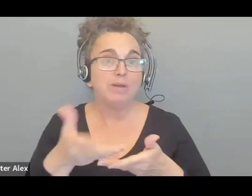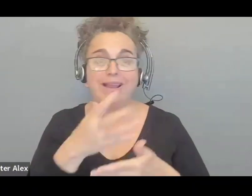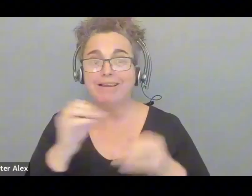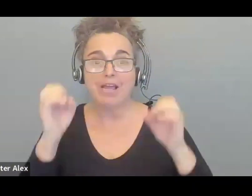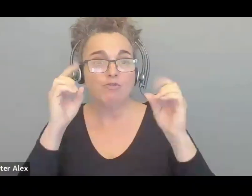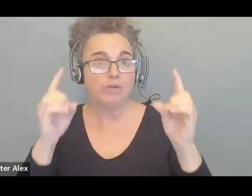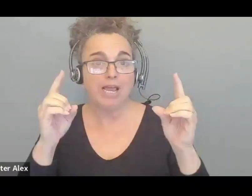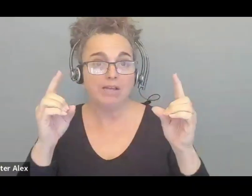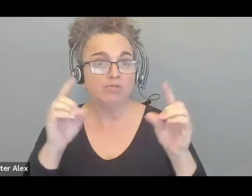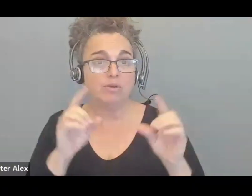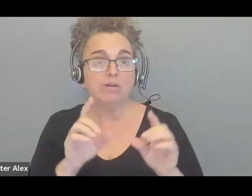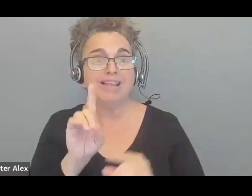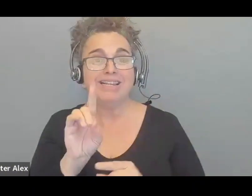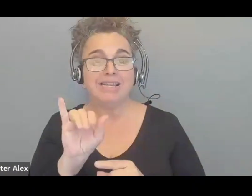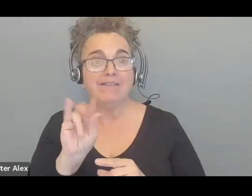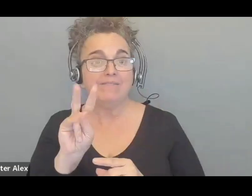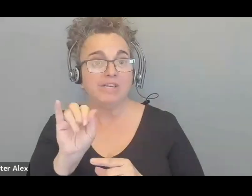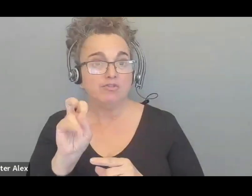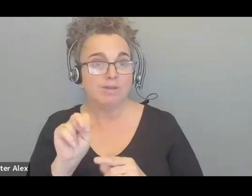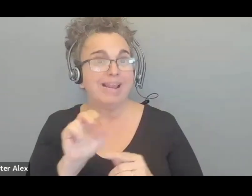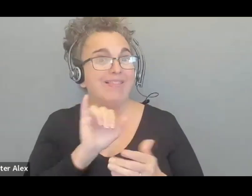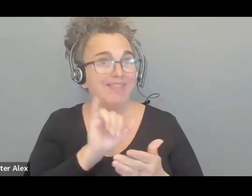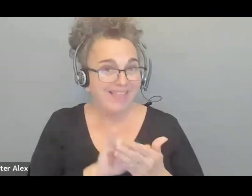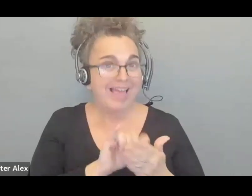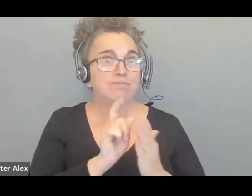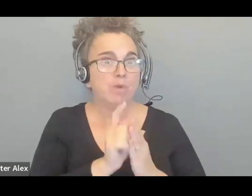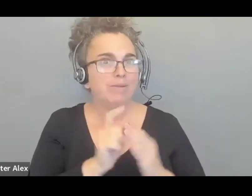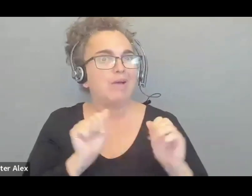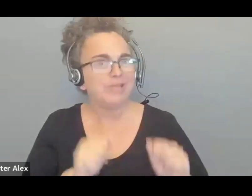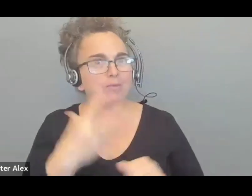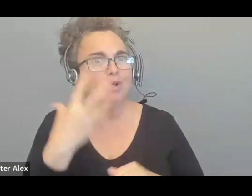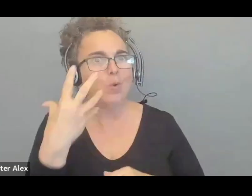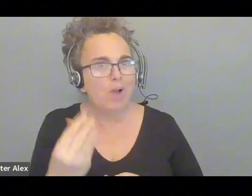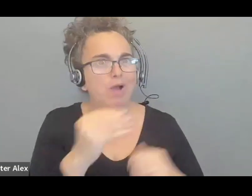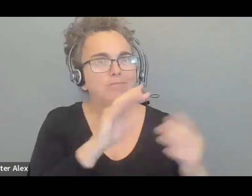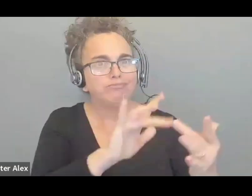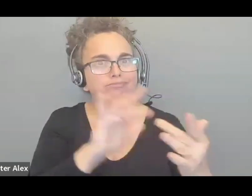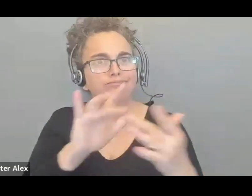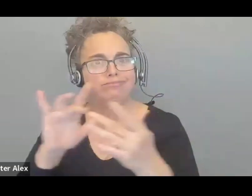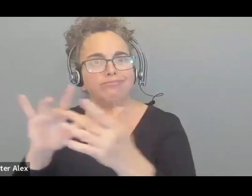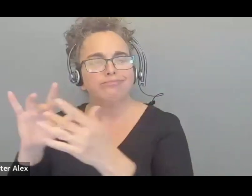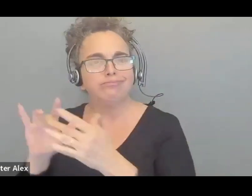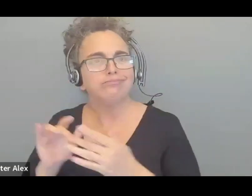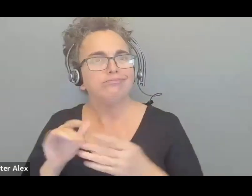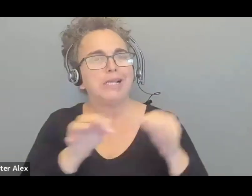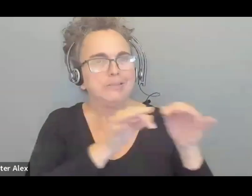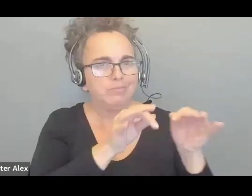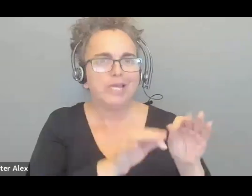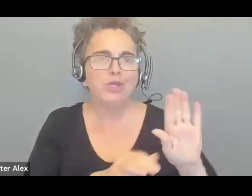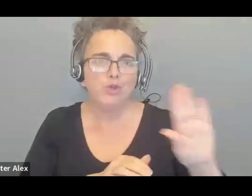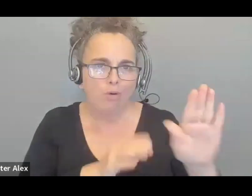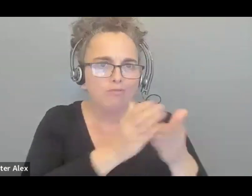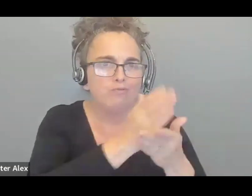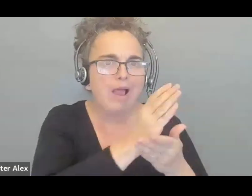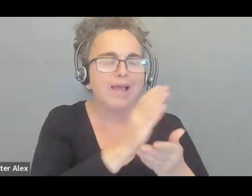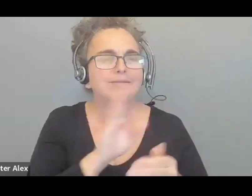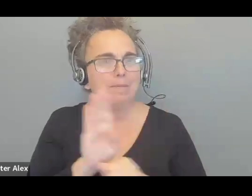and in that division I was able to do outreach and education informing individuals of their rights and also businesses of their